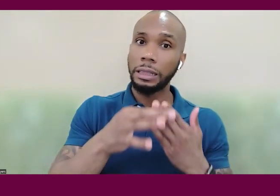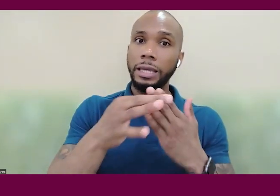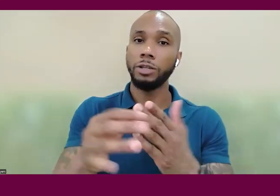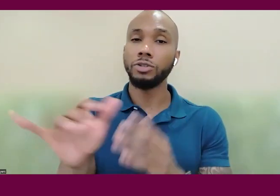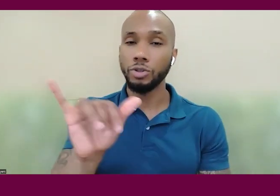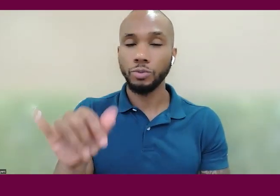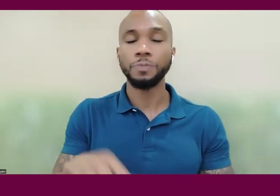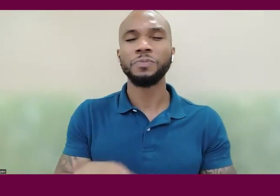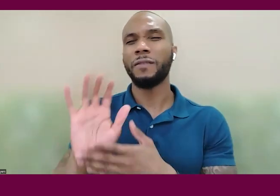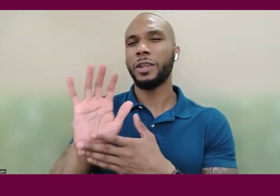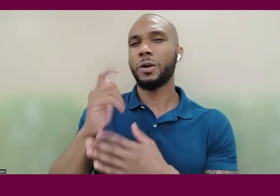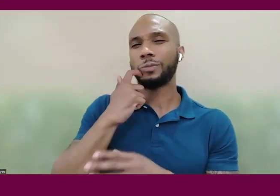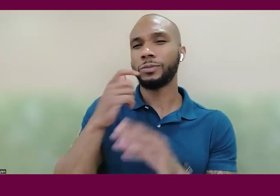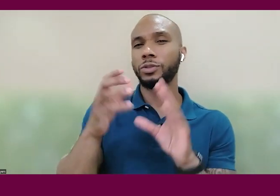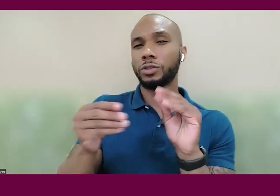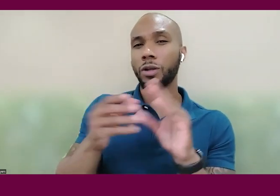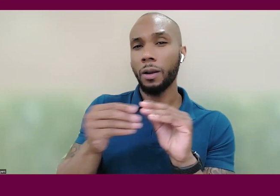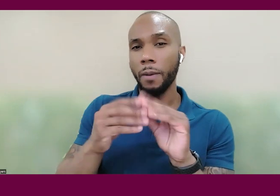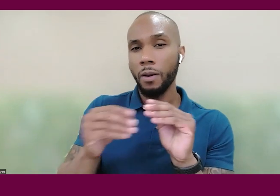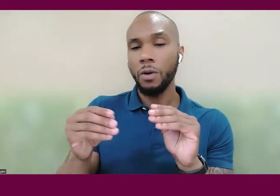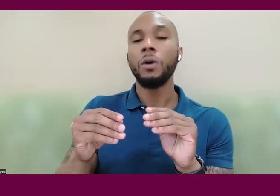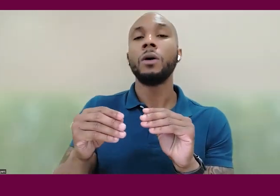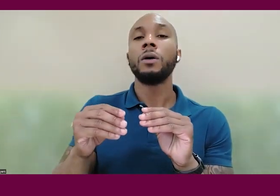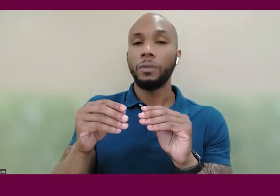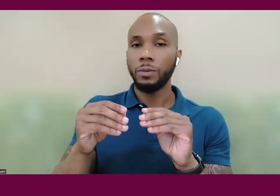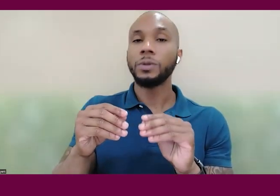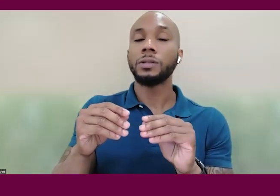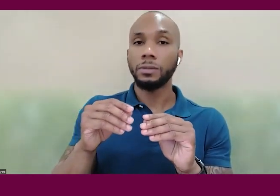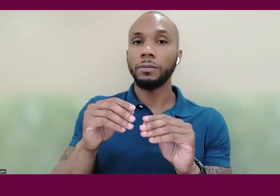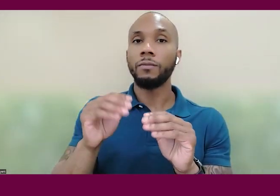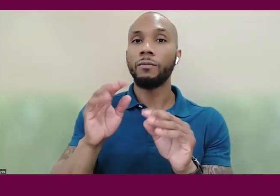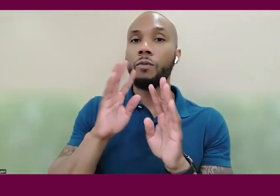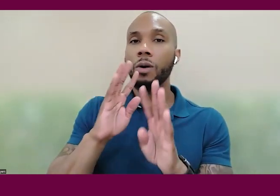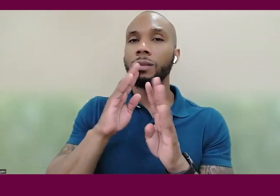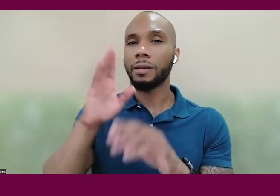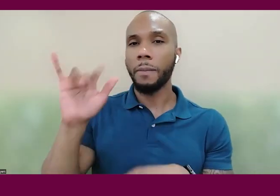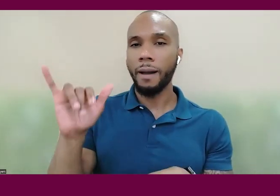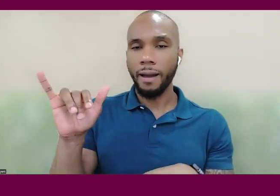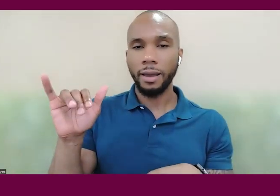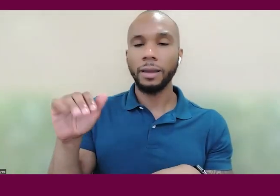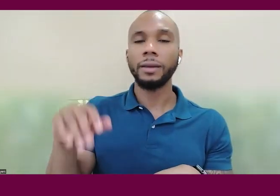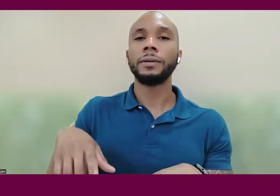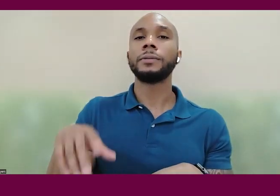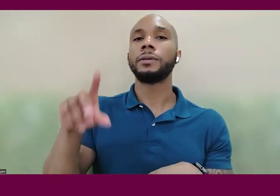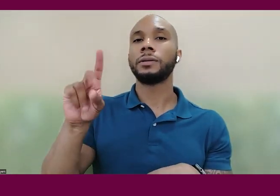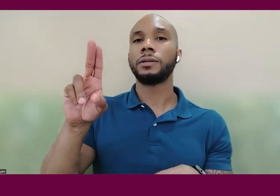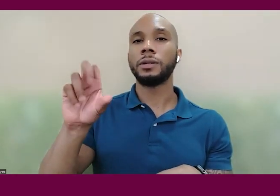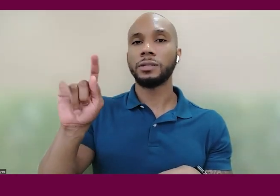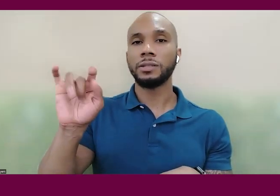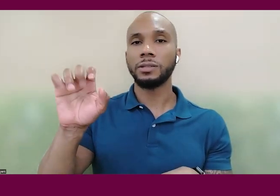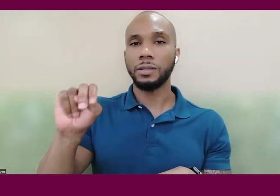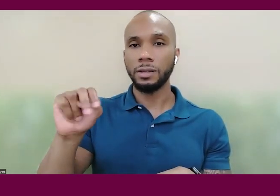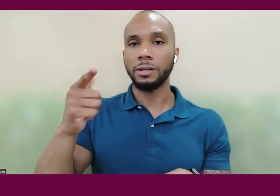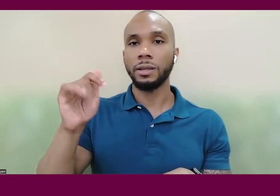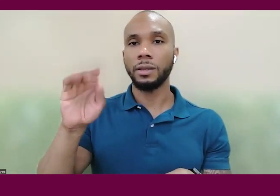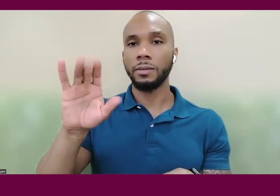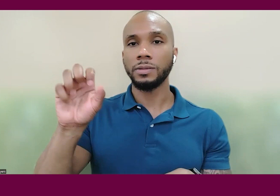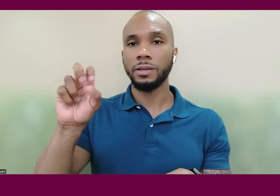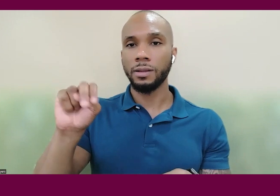The video that I was talking about earlier was vocalized by Dustin Gibson and Carrie